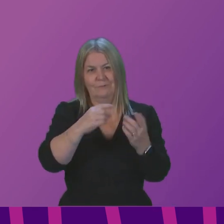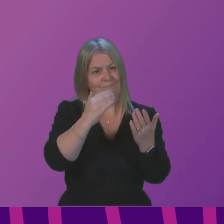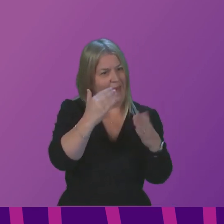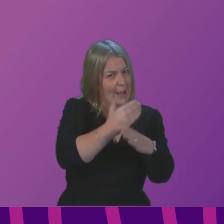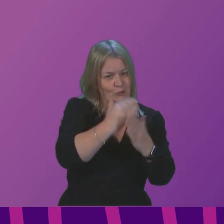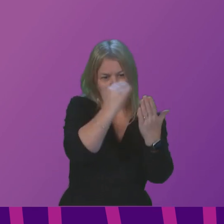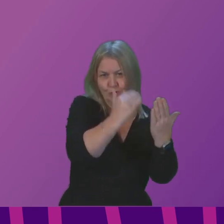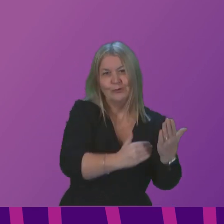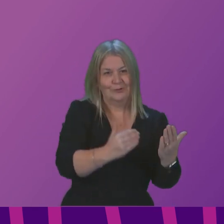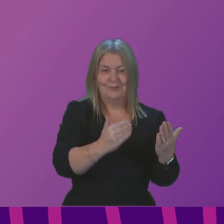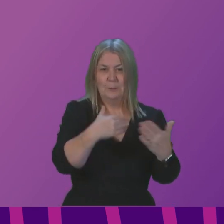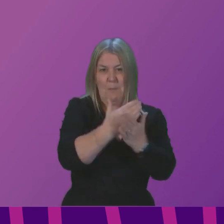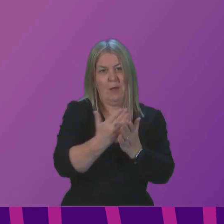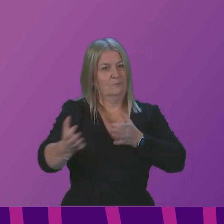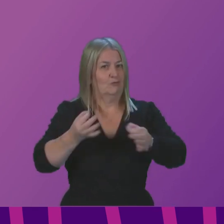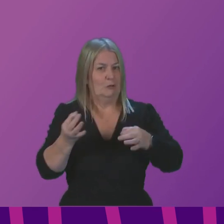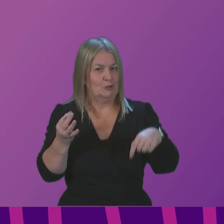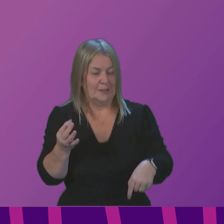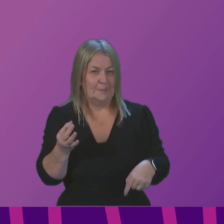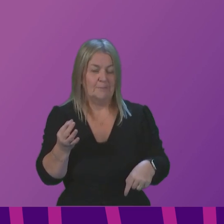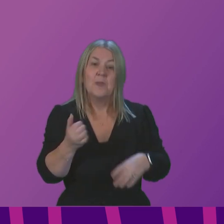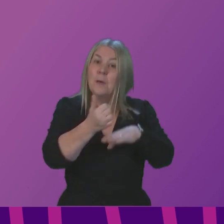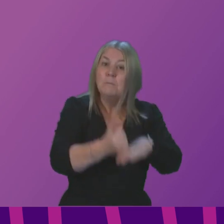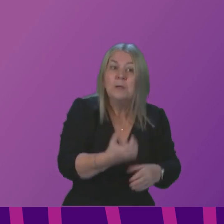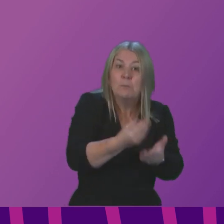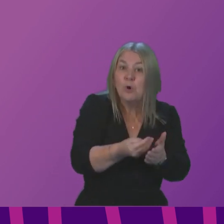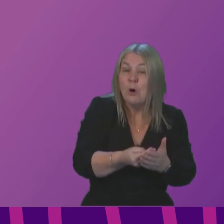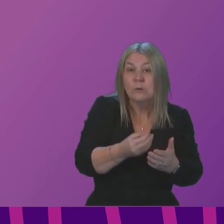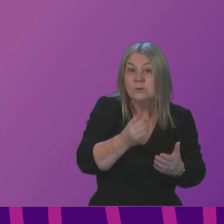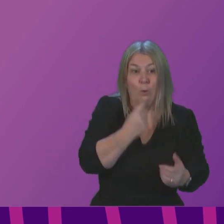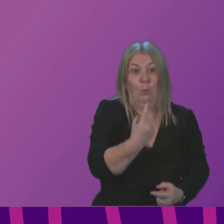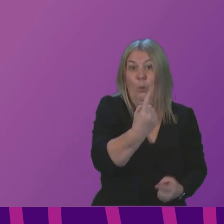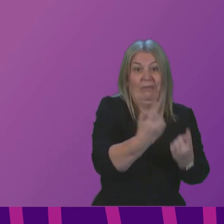Minimum unit pricing is important but it is not the only initiative that needs to be taken.